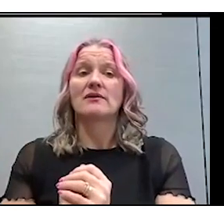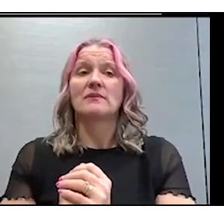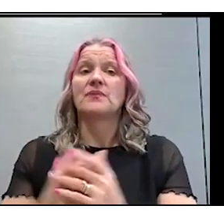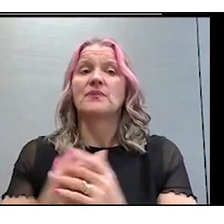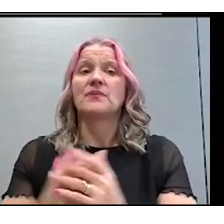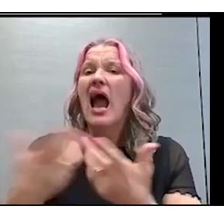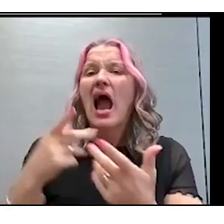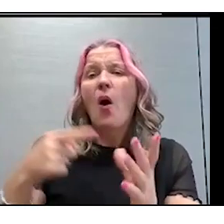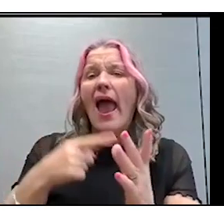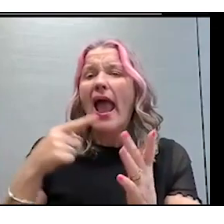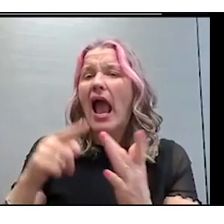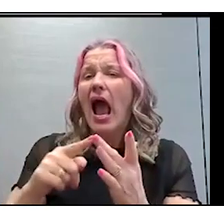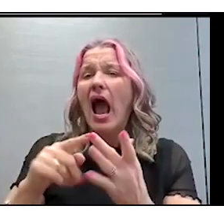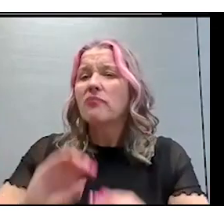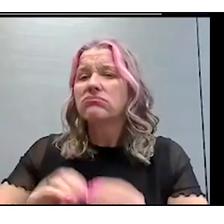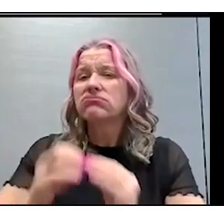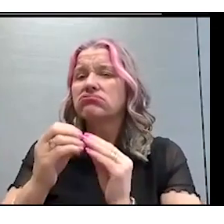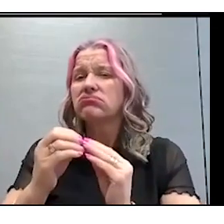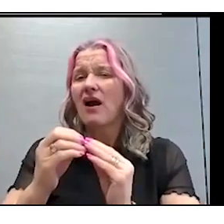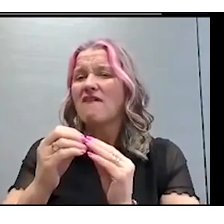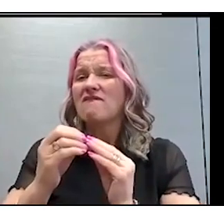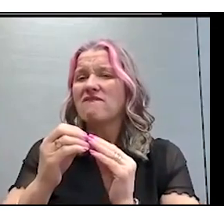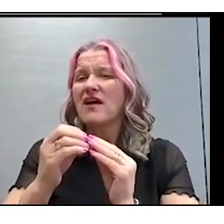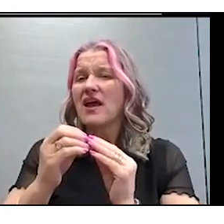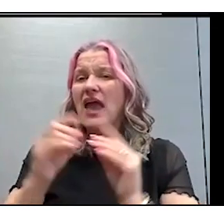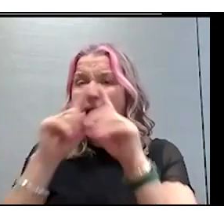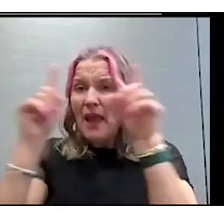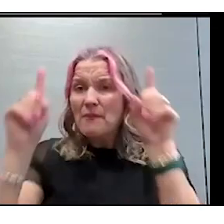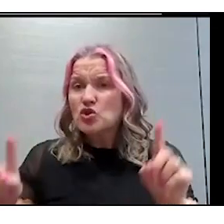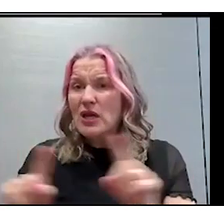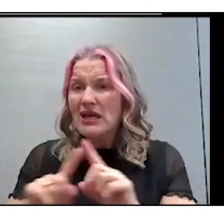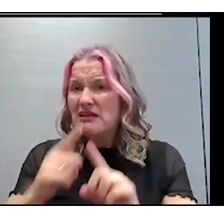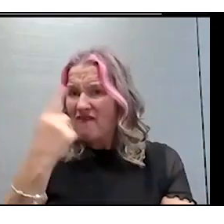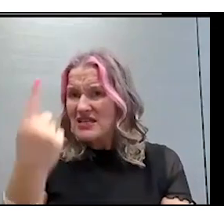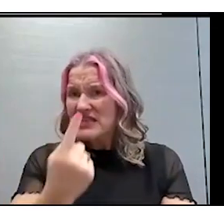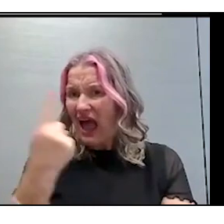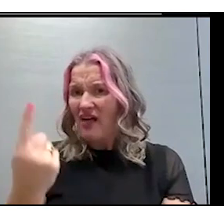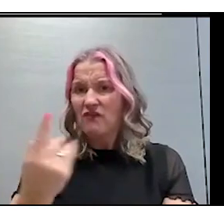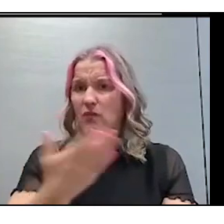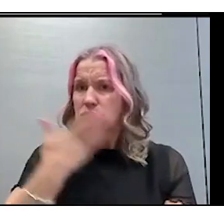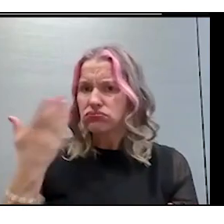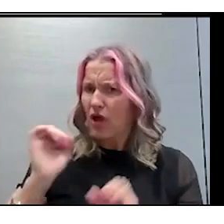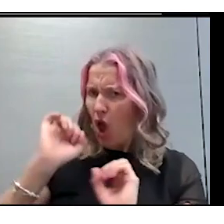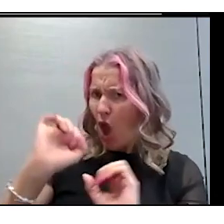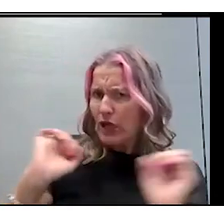generated images of herself were used without her consent in order to support the other candidate.